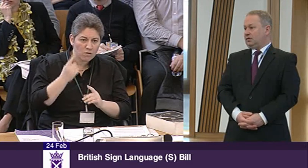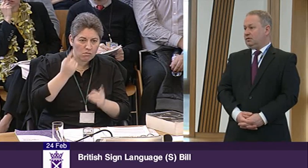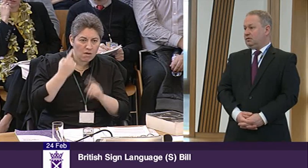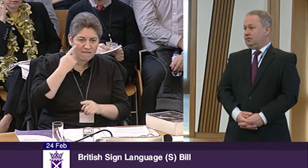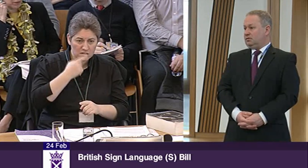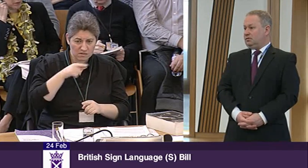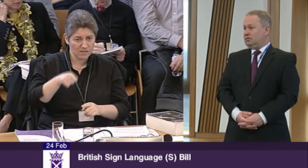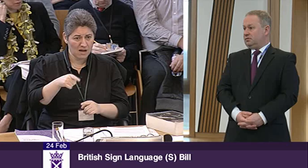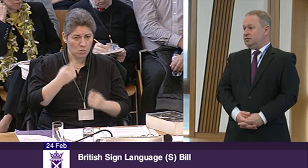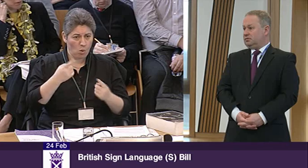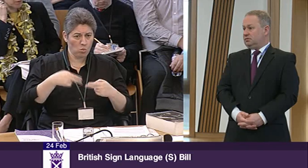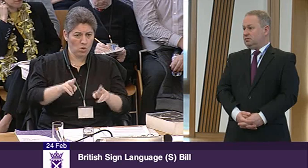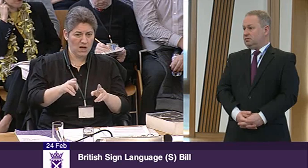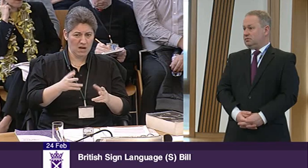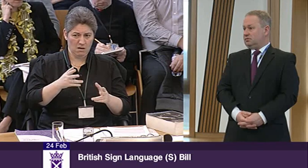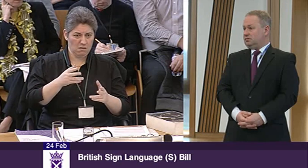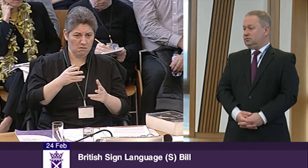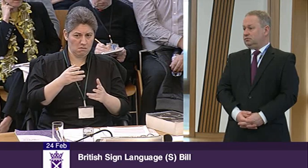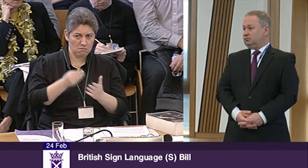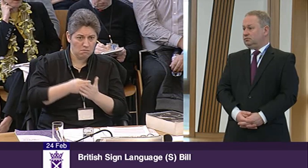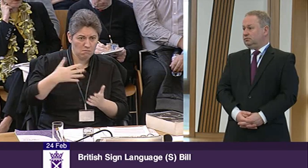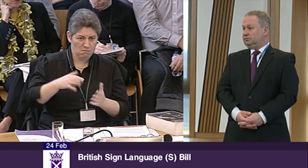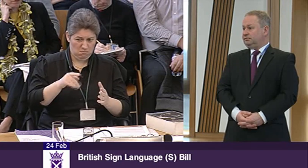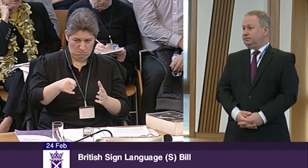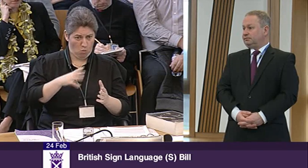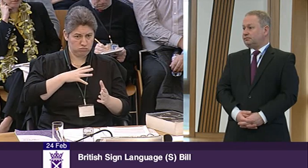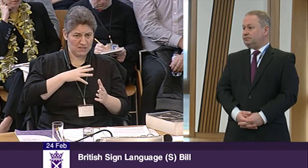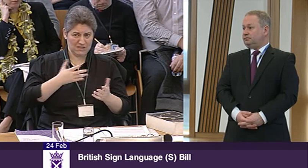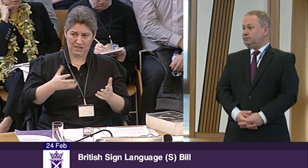initiative is an excellent example of being open and outward facing, as well as being